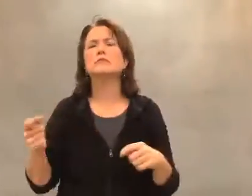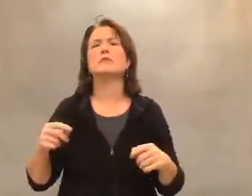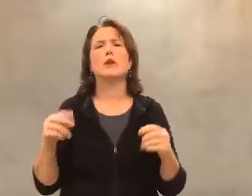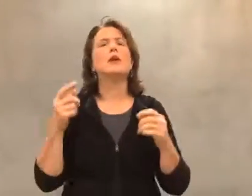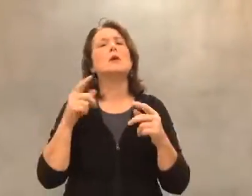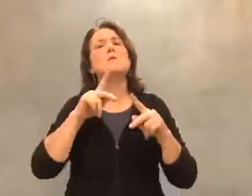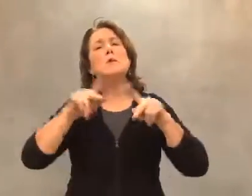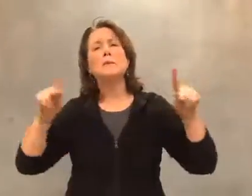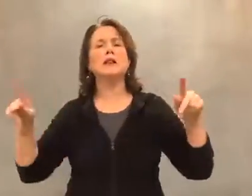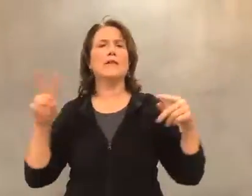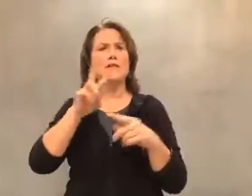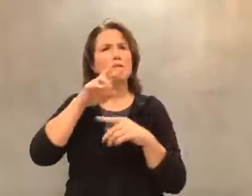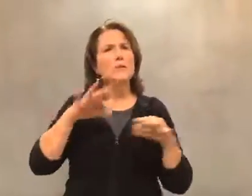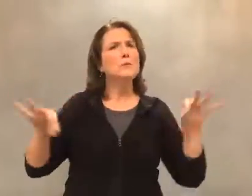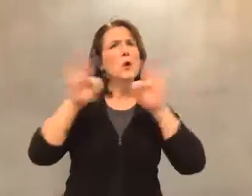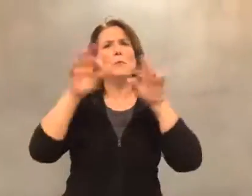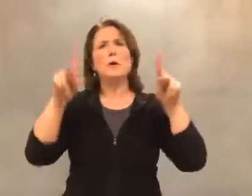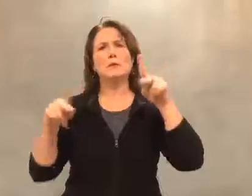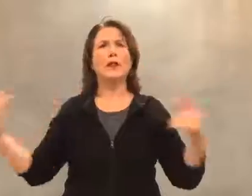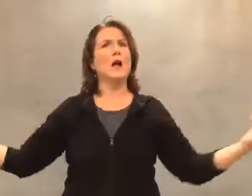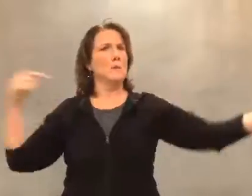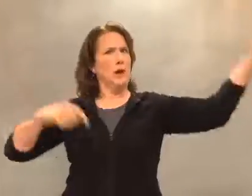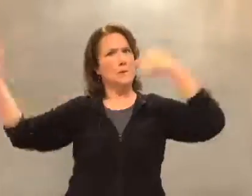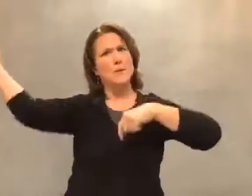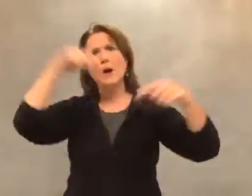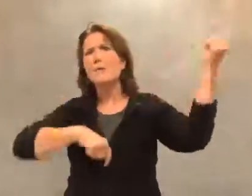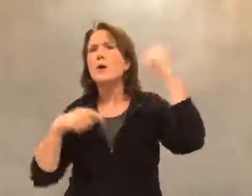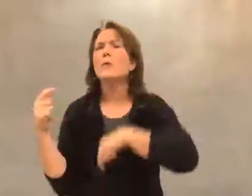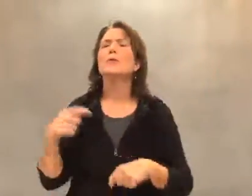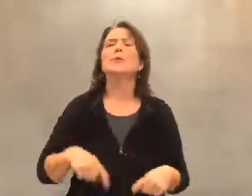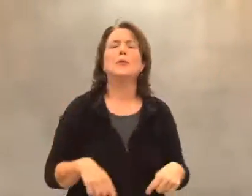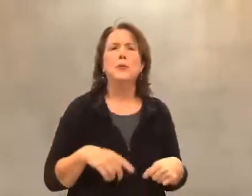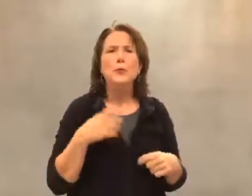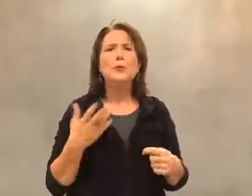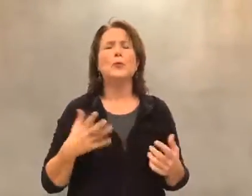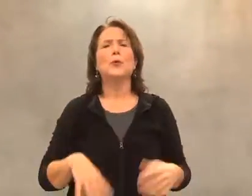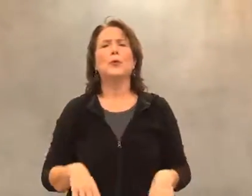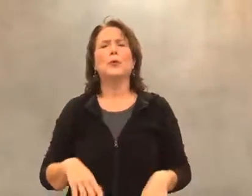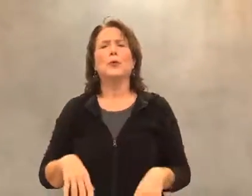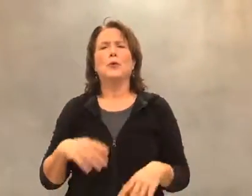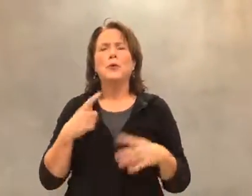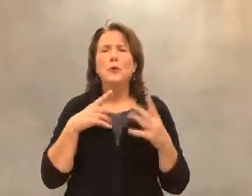Very important people came to the scene as well.